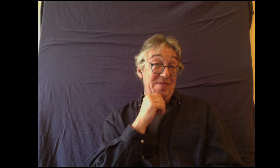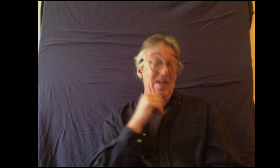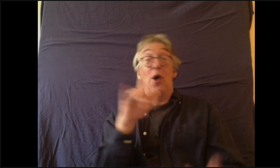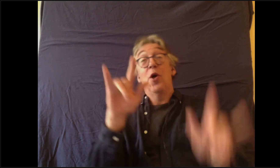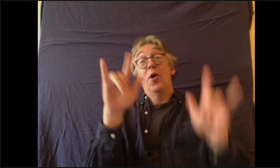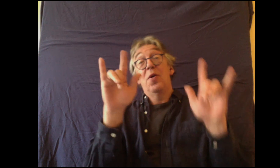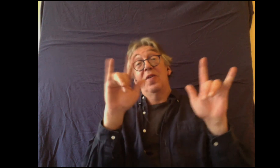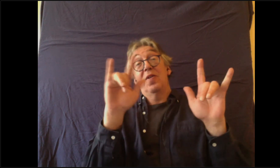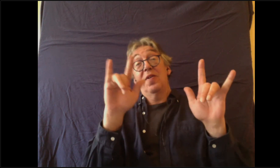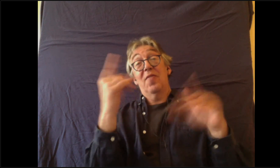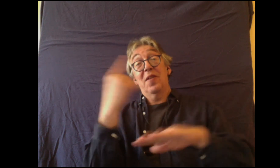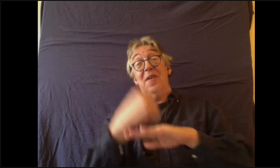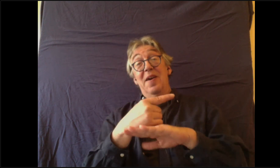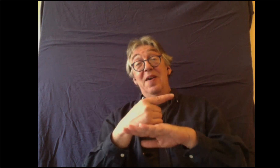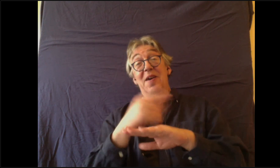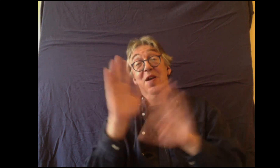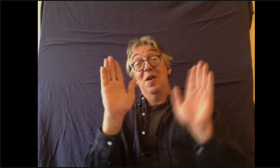Goodbye. ANDREW: Goodbye.